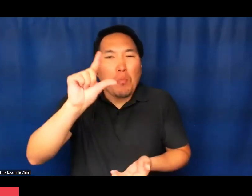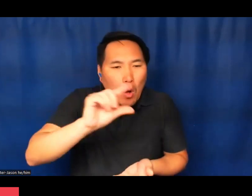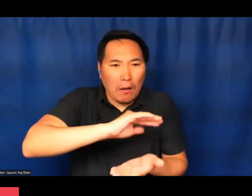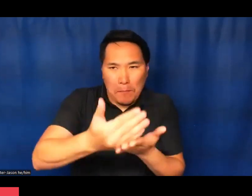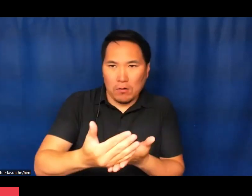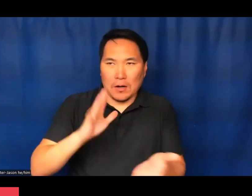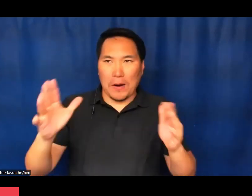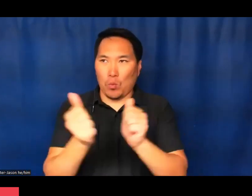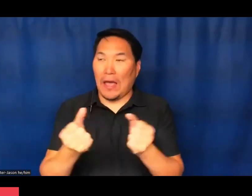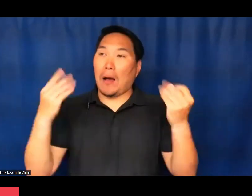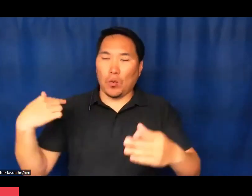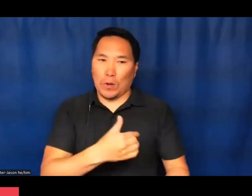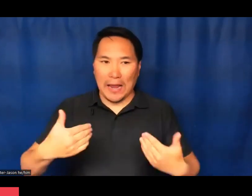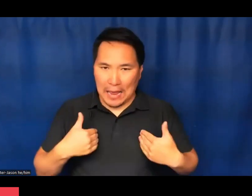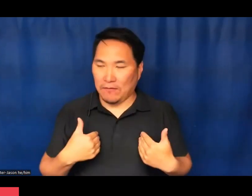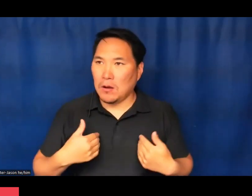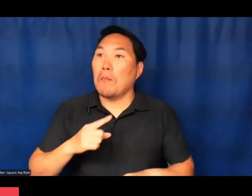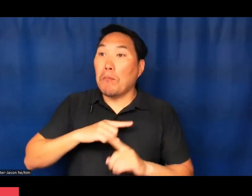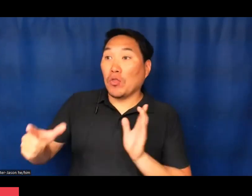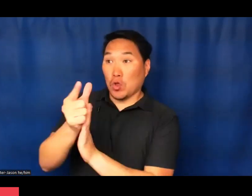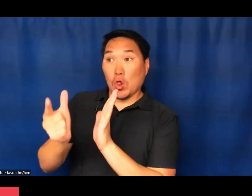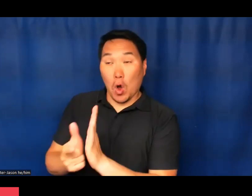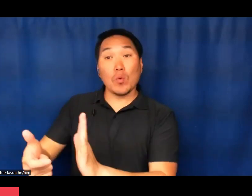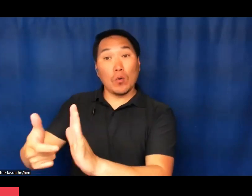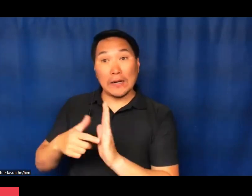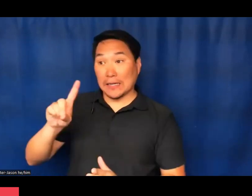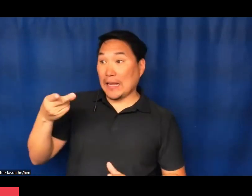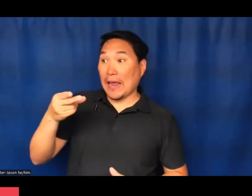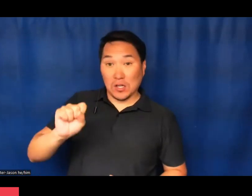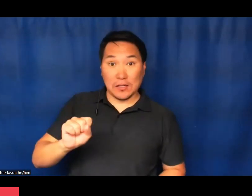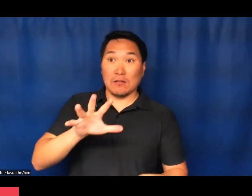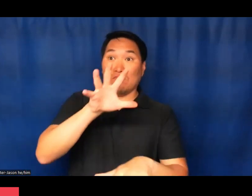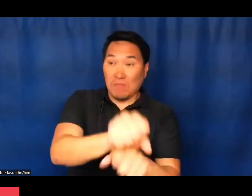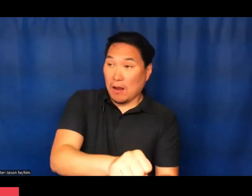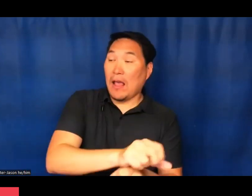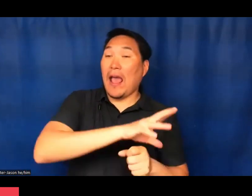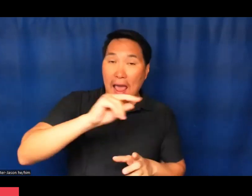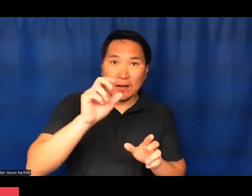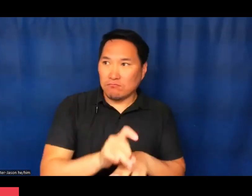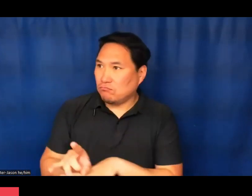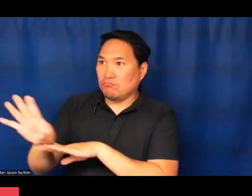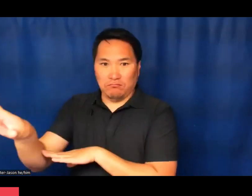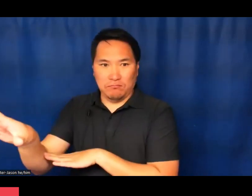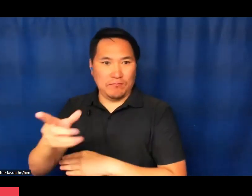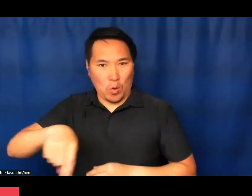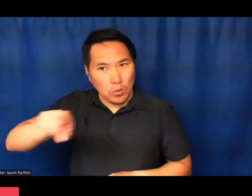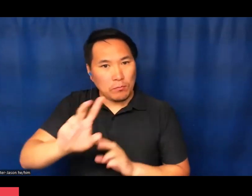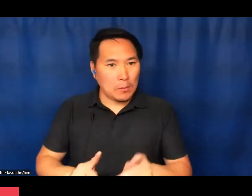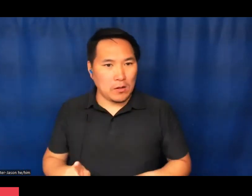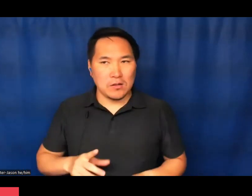And yet, the law requires DHS to apprehend and deport them. So they're in a tough spot mere.